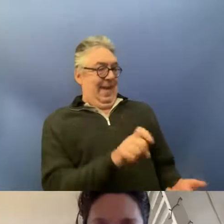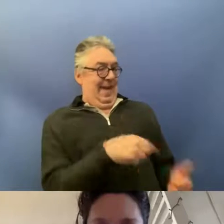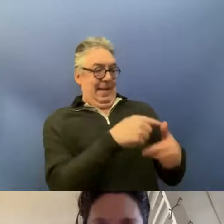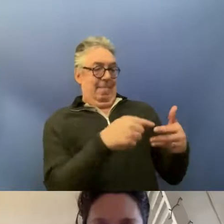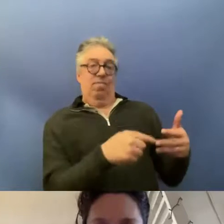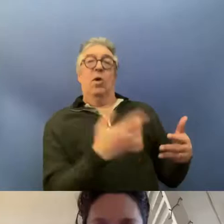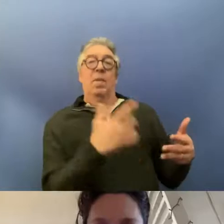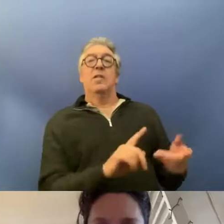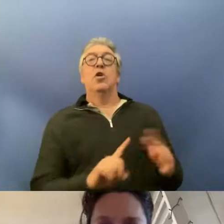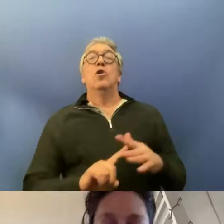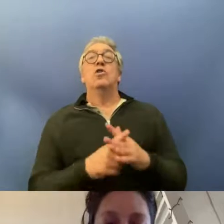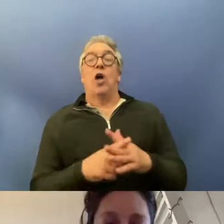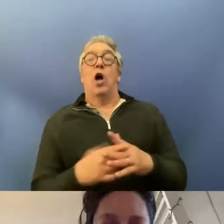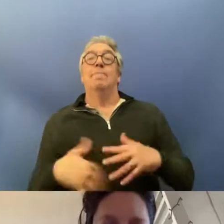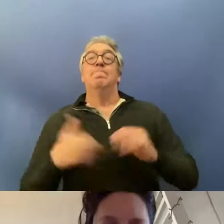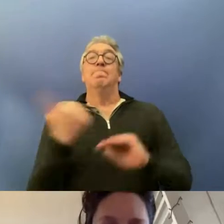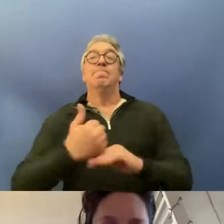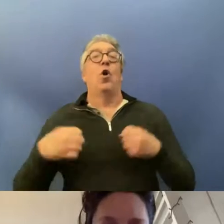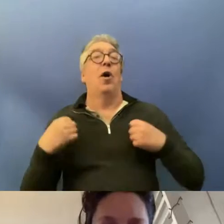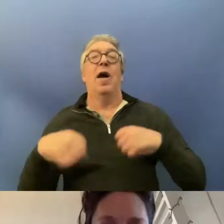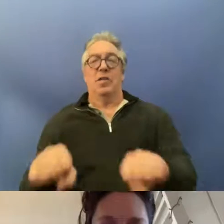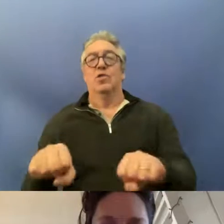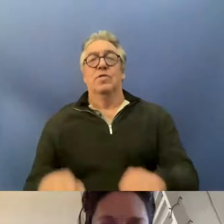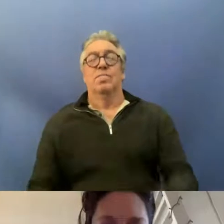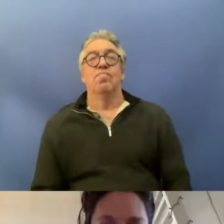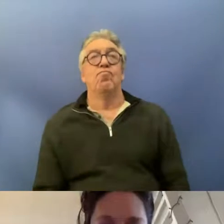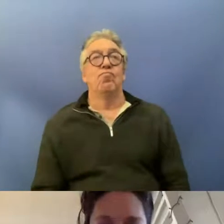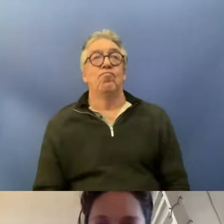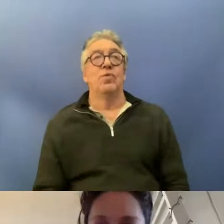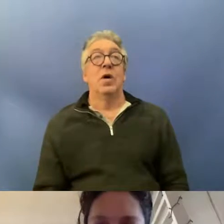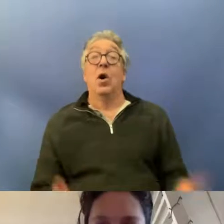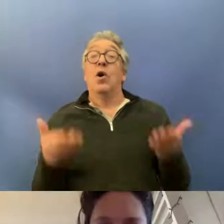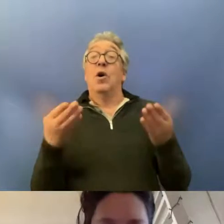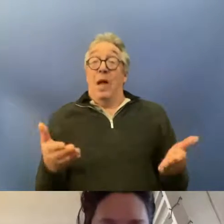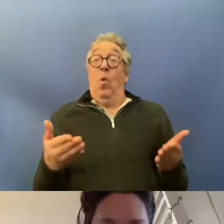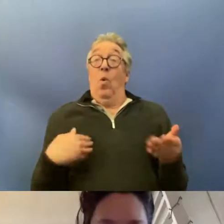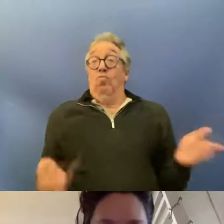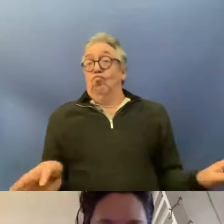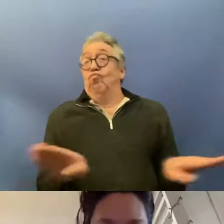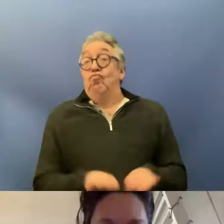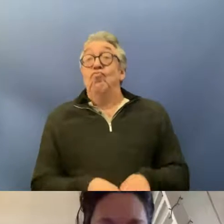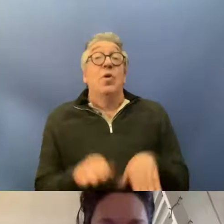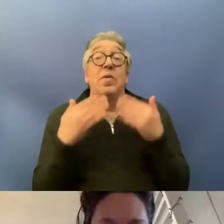different activities and initiatives. With that, I'd like to close, thank you very much.